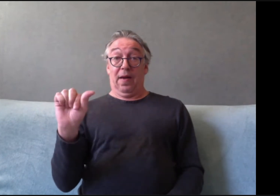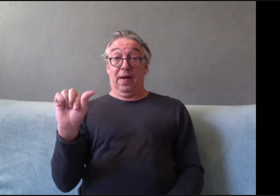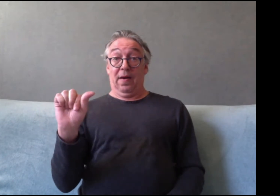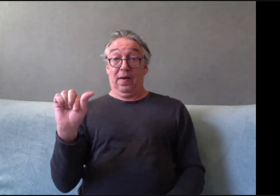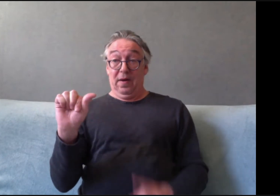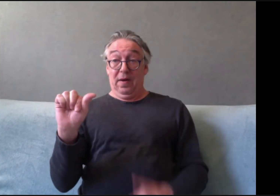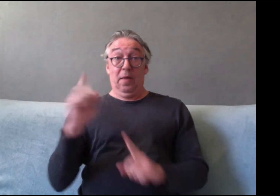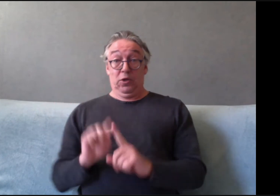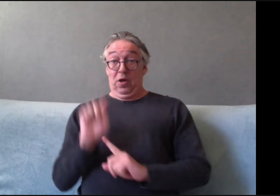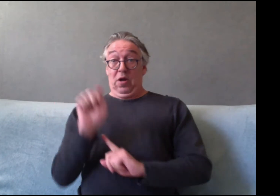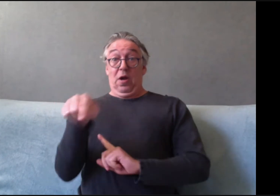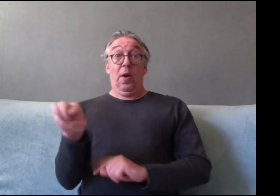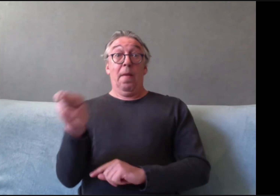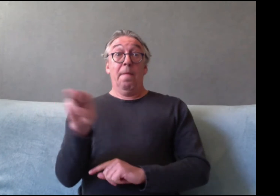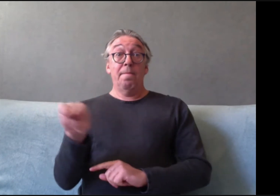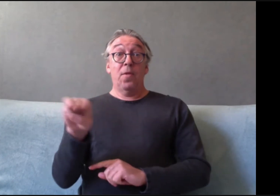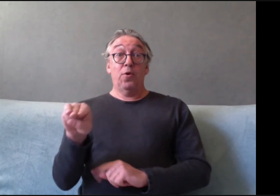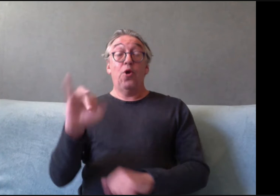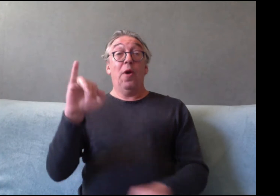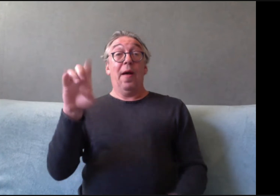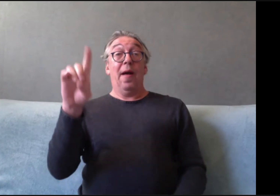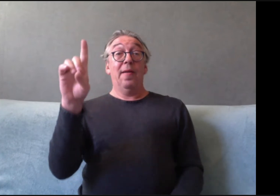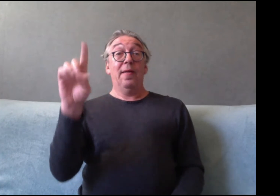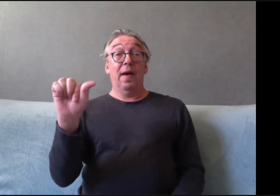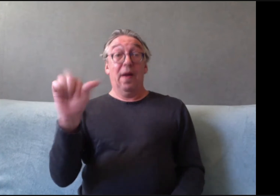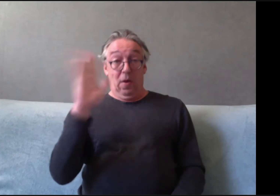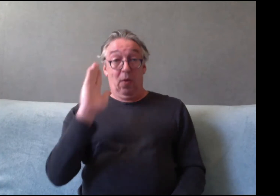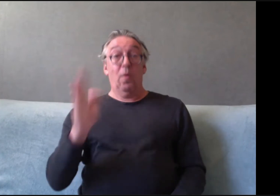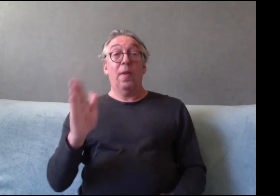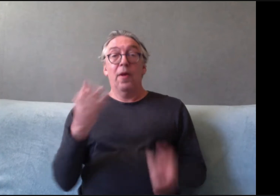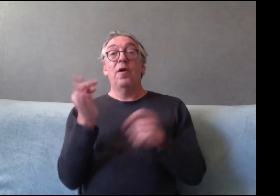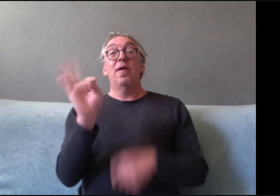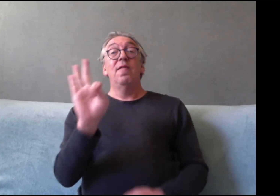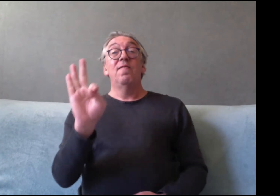where you can also hear from Yannis on this.